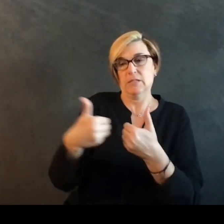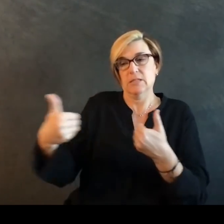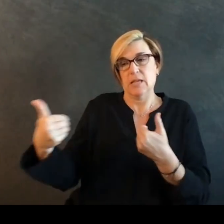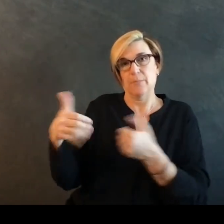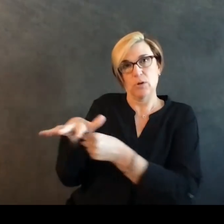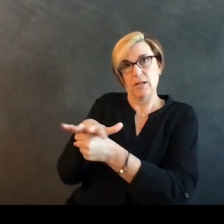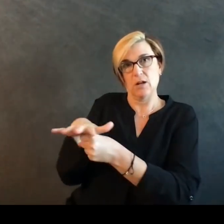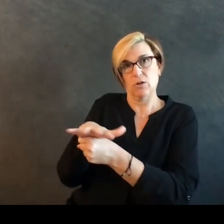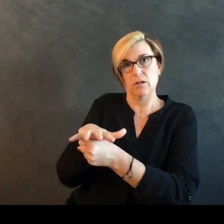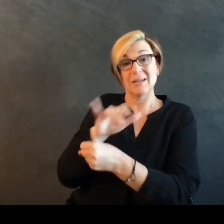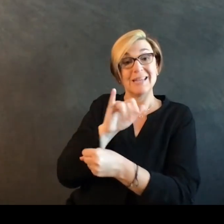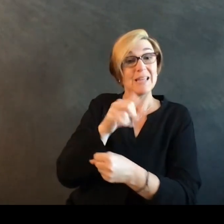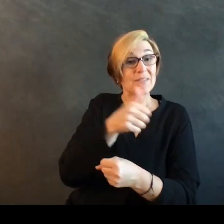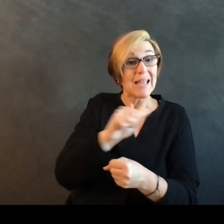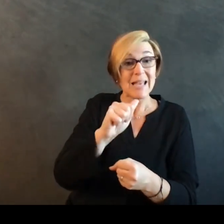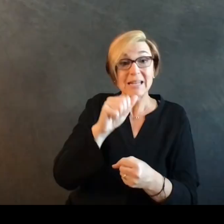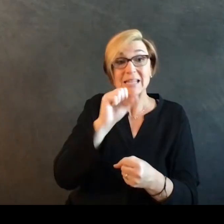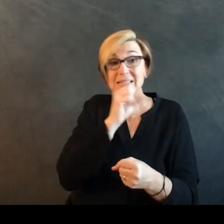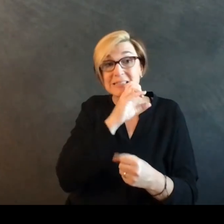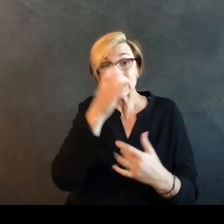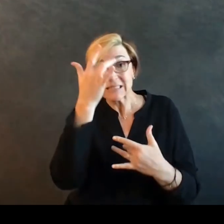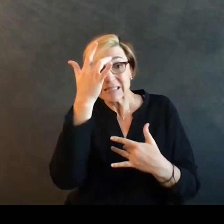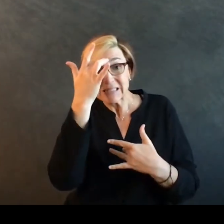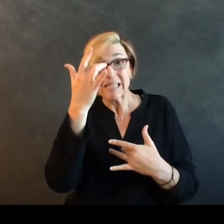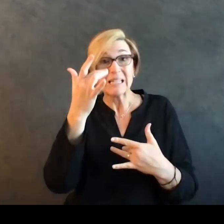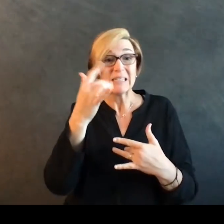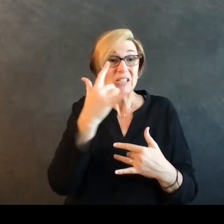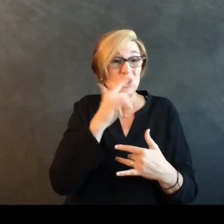practice that we probably will be recommending into the future long after